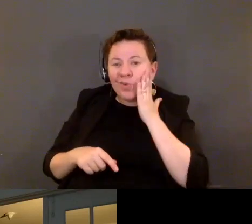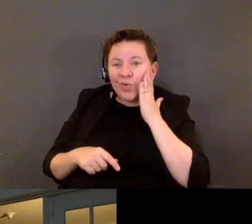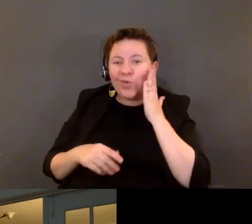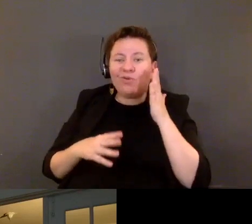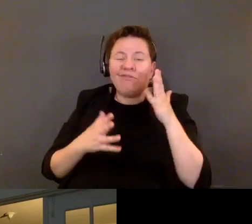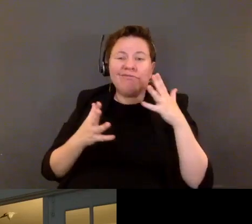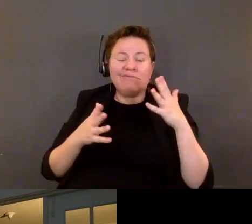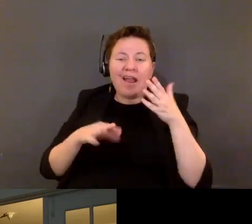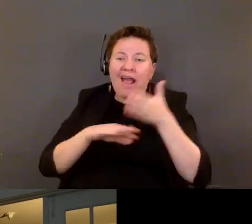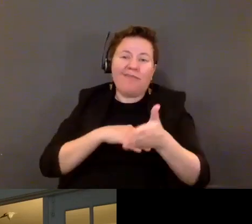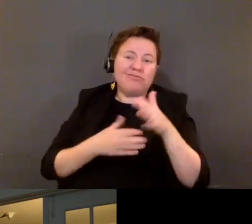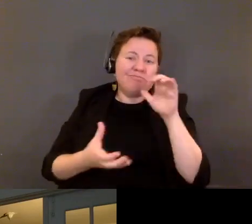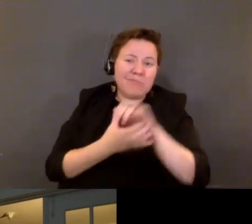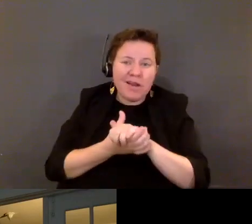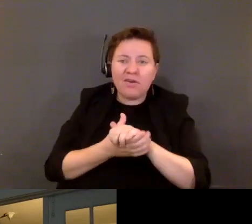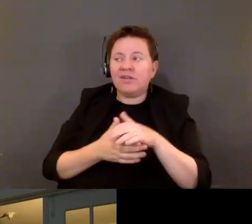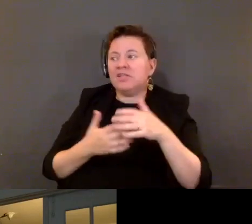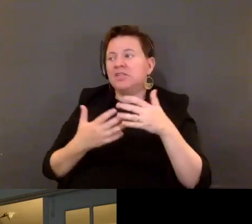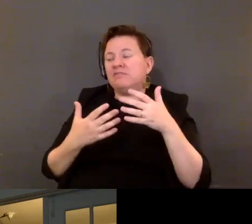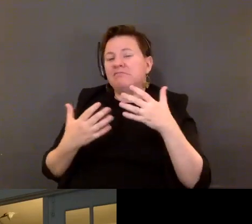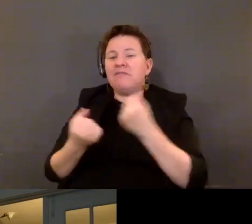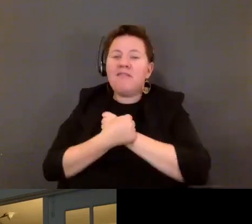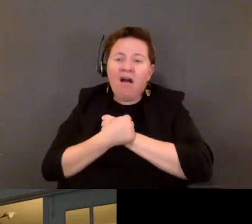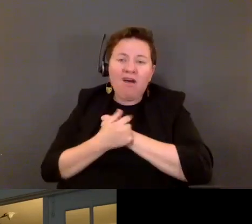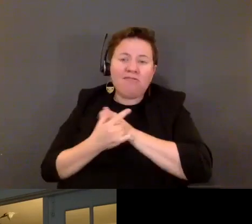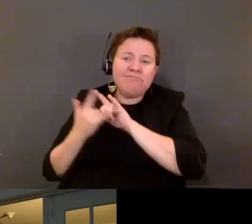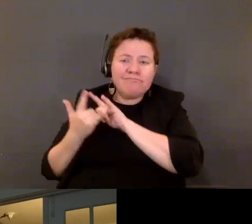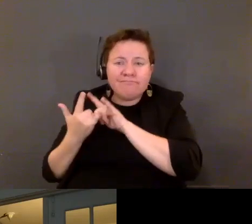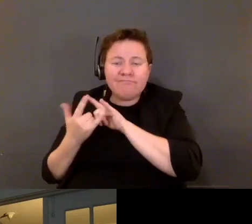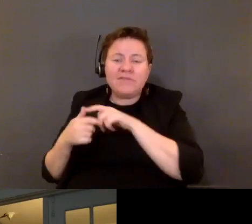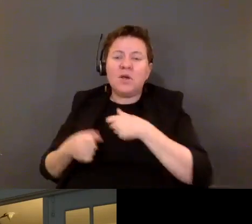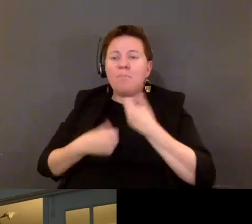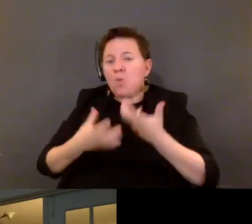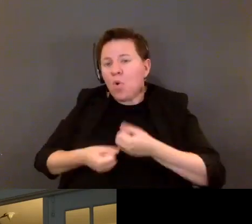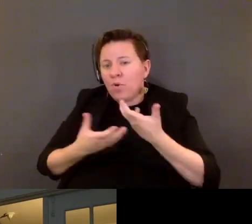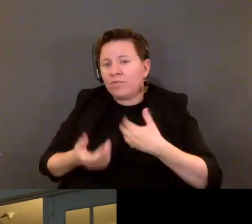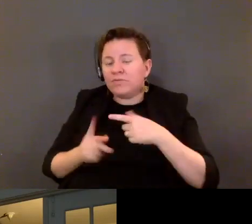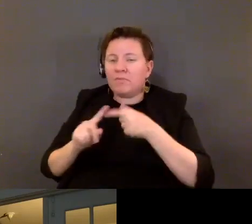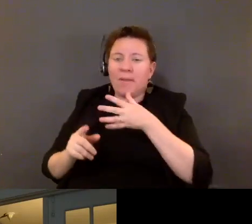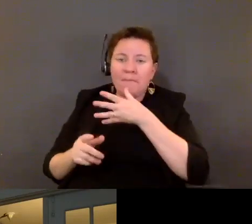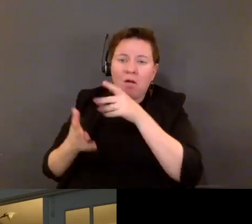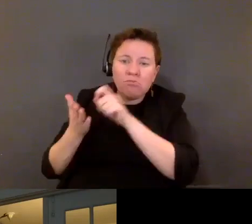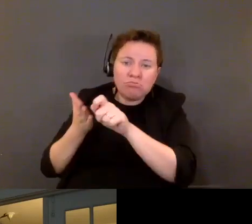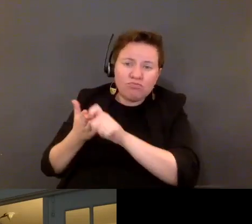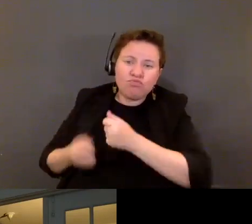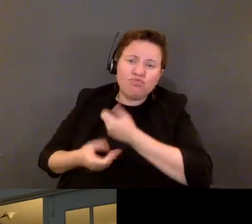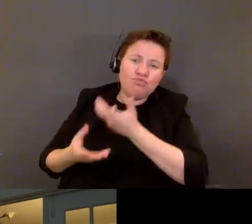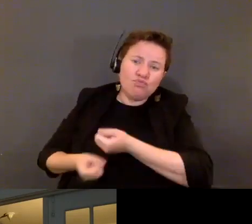love letters from them to each other poems my mother wrote um medical